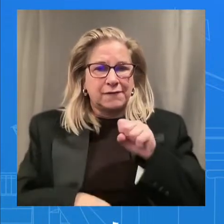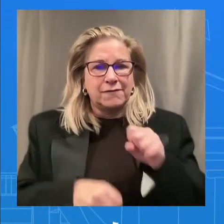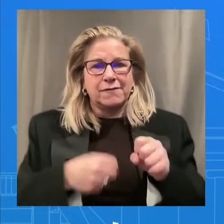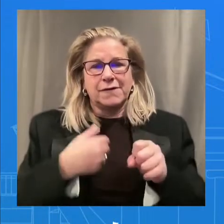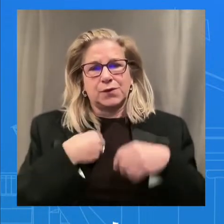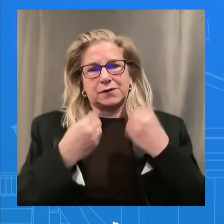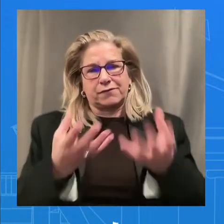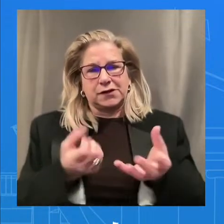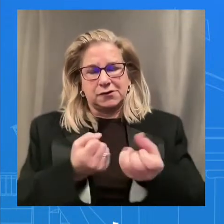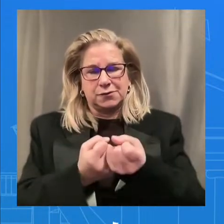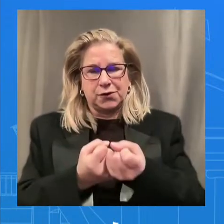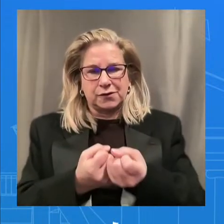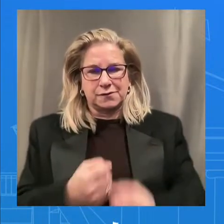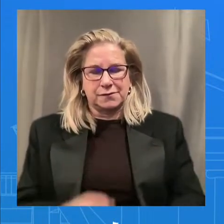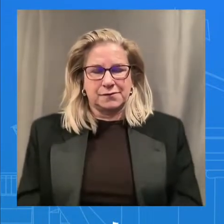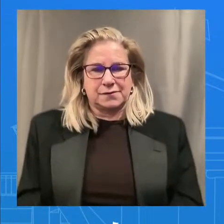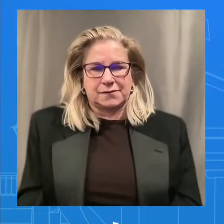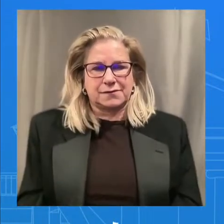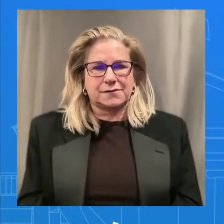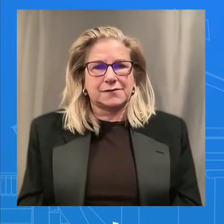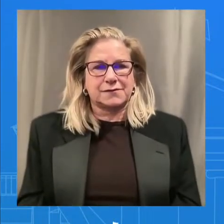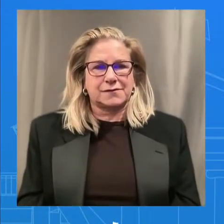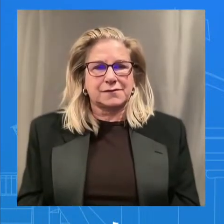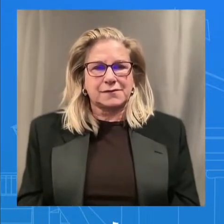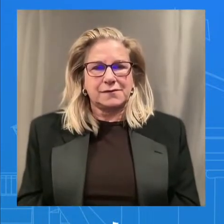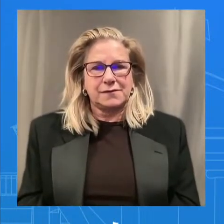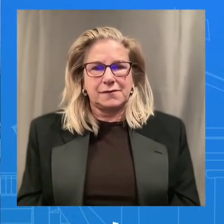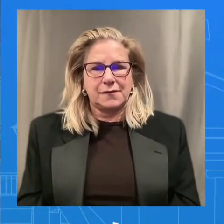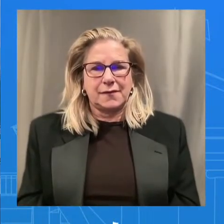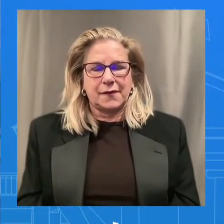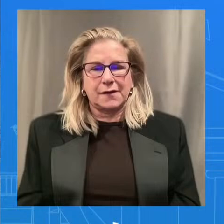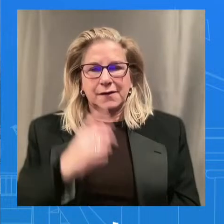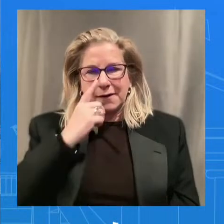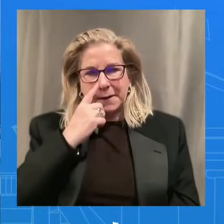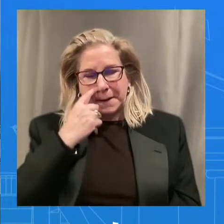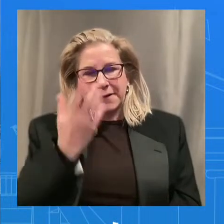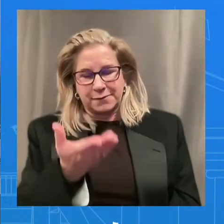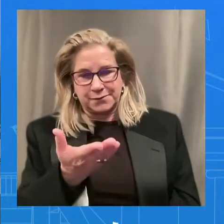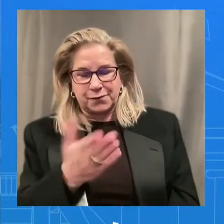The Press: Thank you, Karine. There are reports that the Biden an- -- administration this week